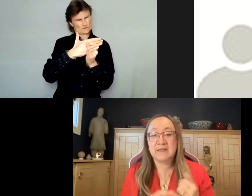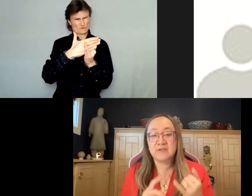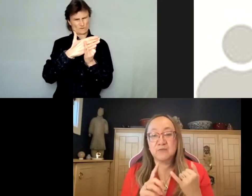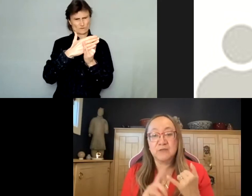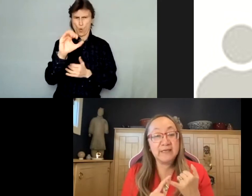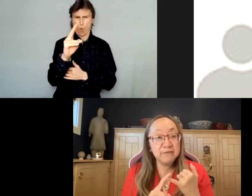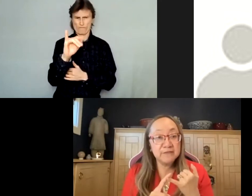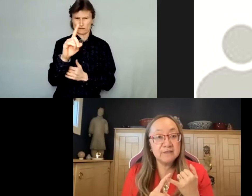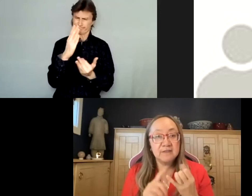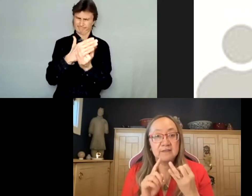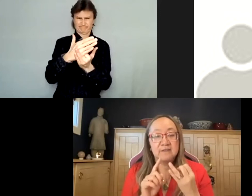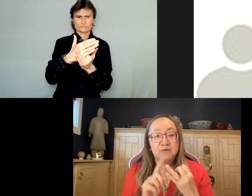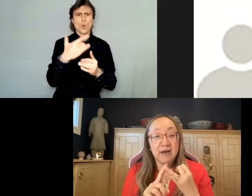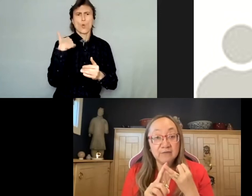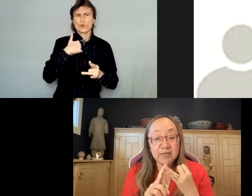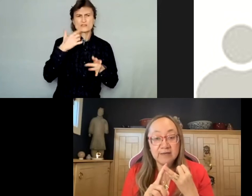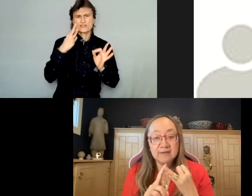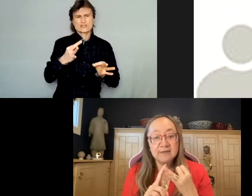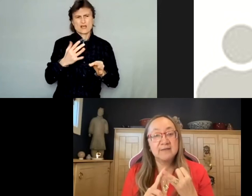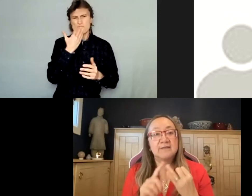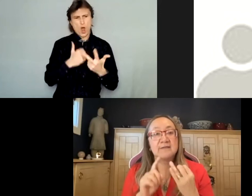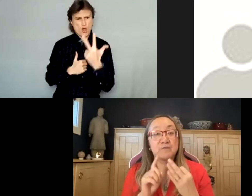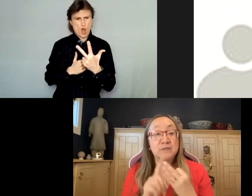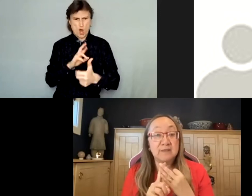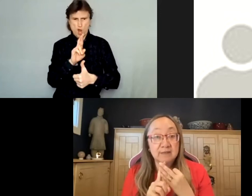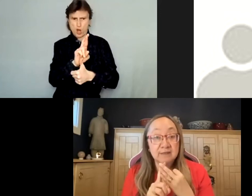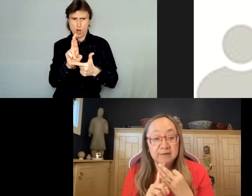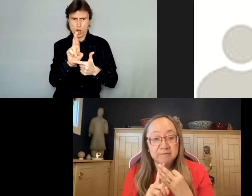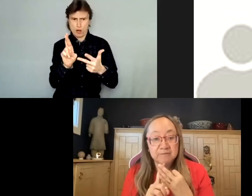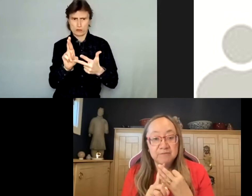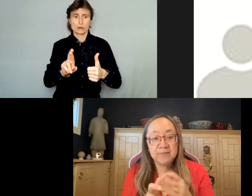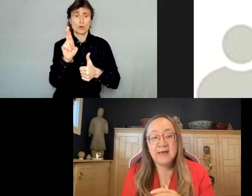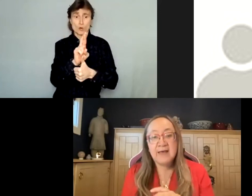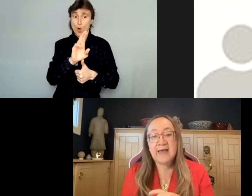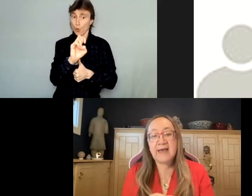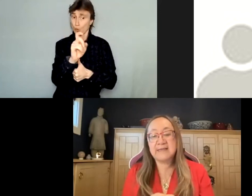That's relief, recovery, and resiliency.